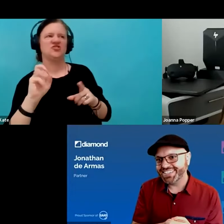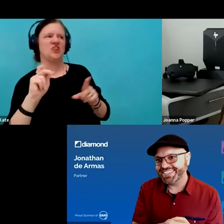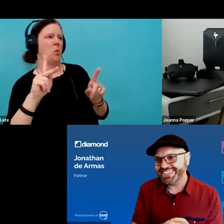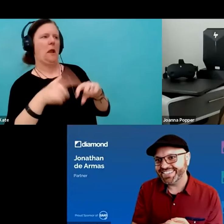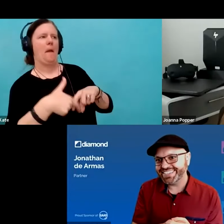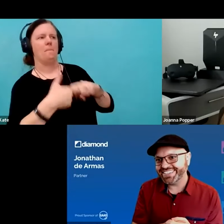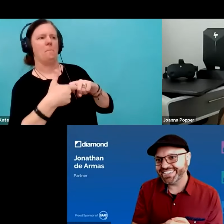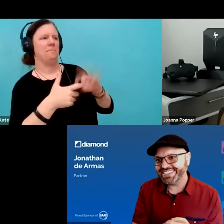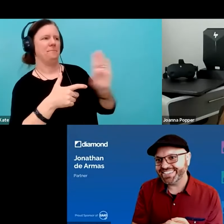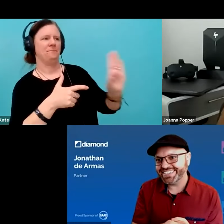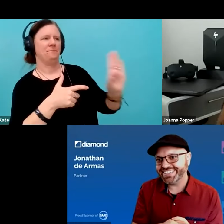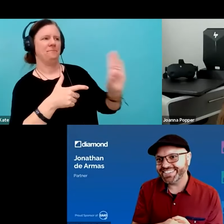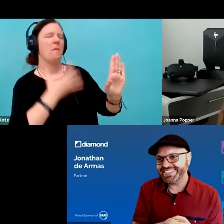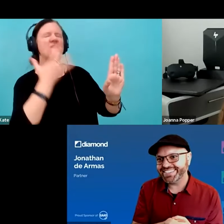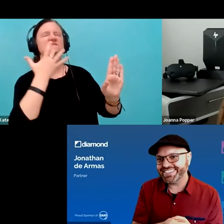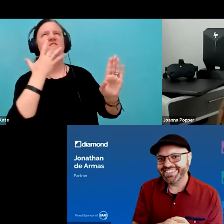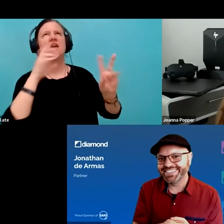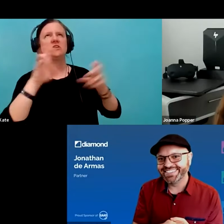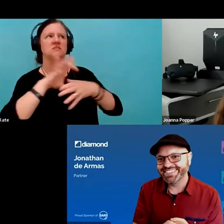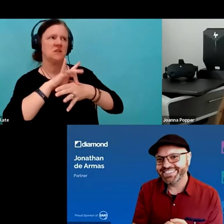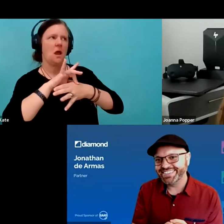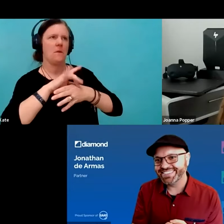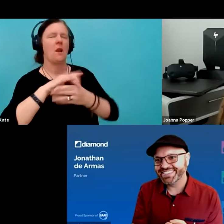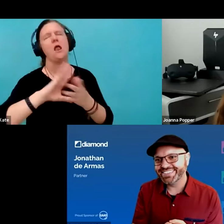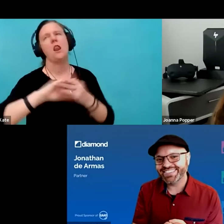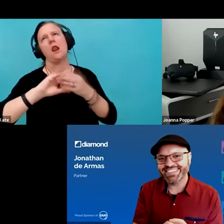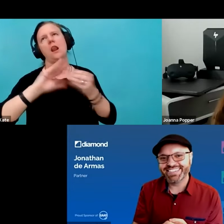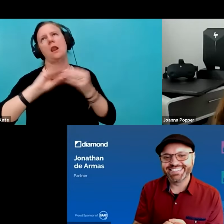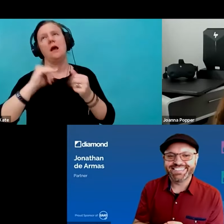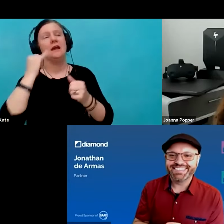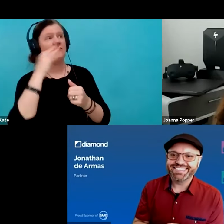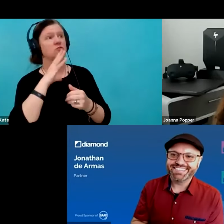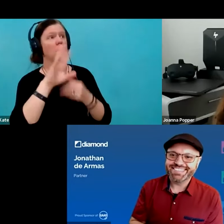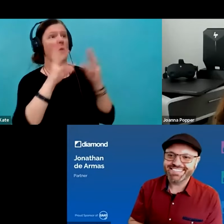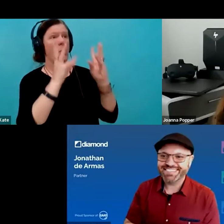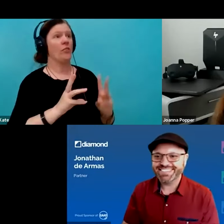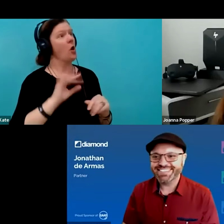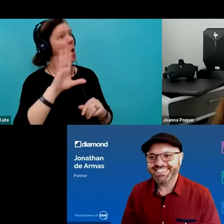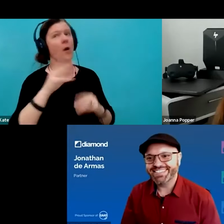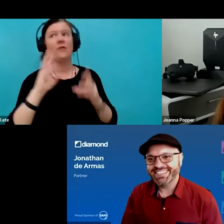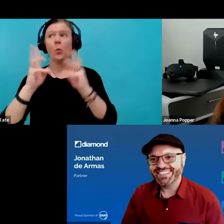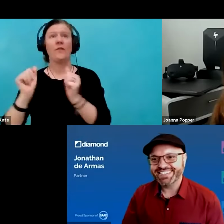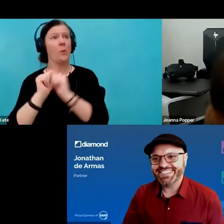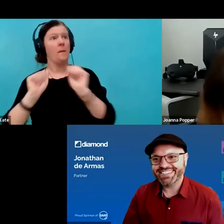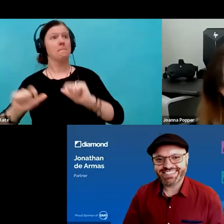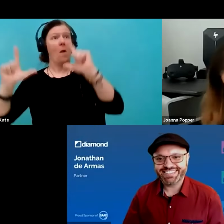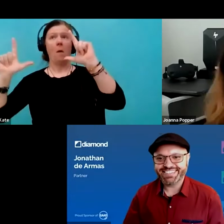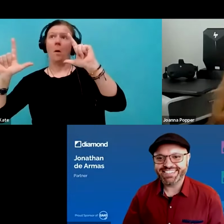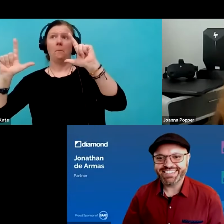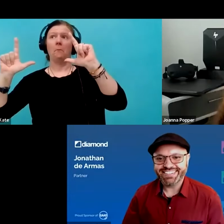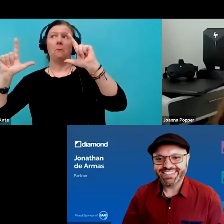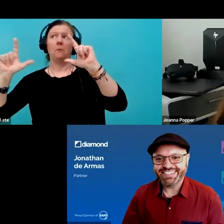this is my is my favorite topic. It's up on a rant, but all the time. Someone's talking about the weather and like, yeah. Imagine the weather with a pop up screen that tells you it and your glasses and it's just like